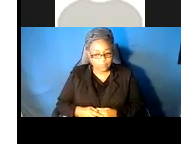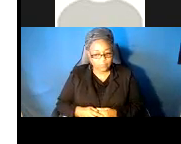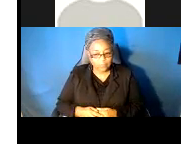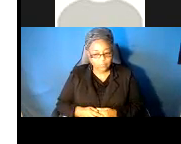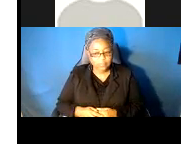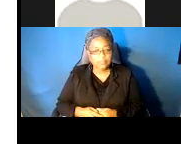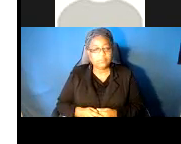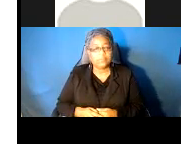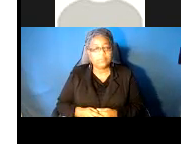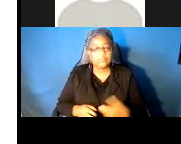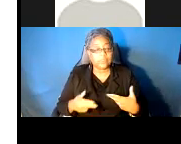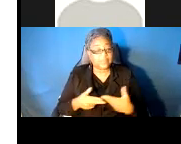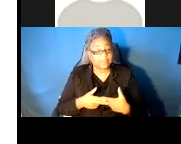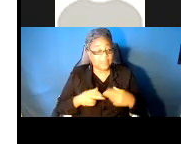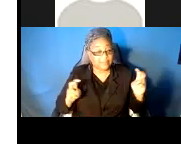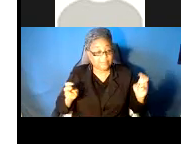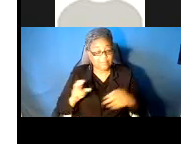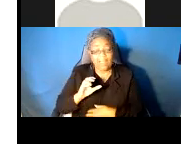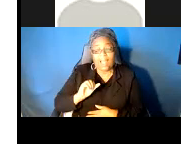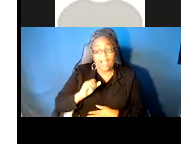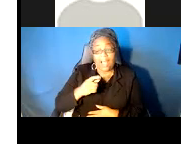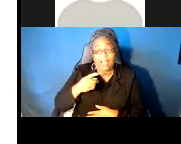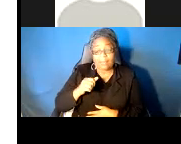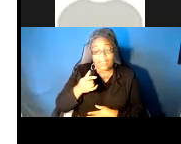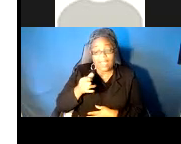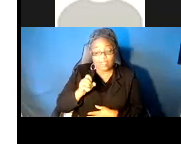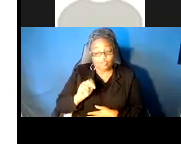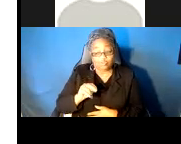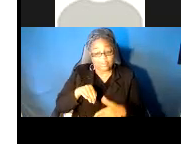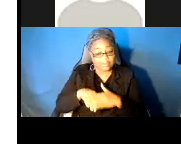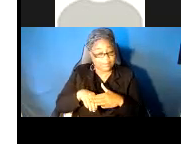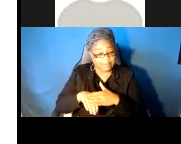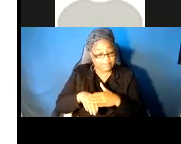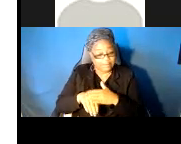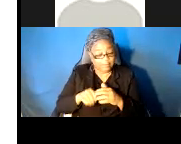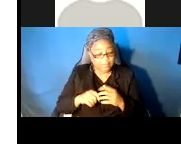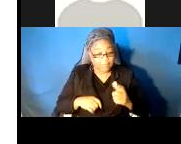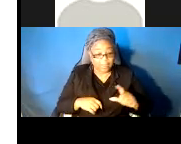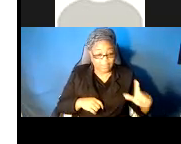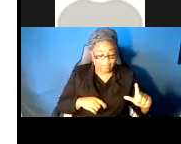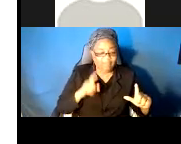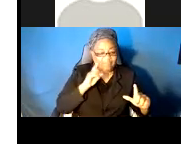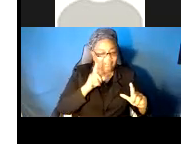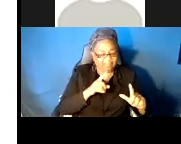This slide is entitled Application Accessibility and on the left is the international disability symbol,